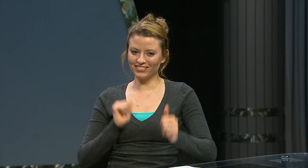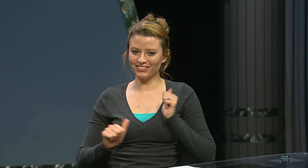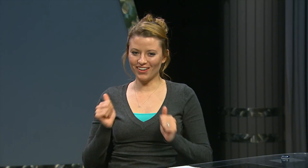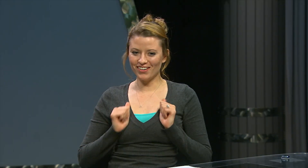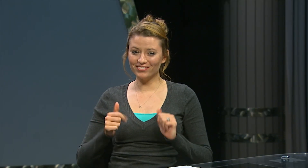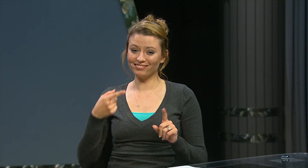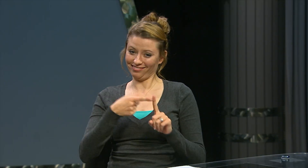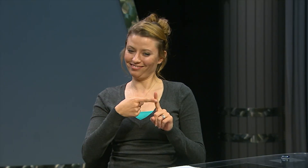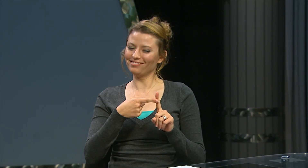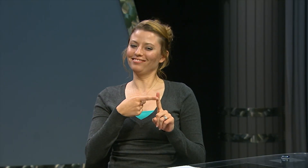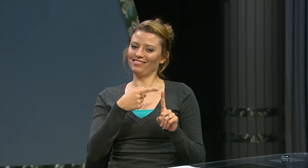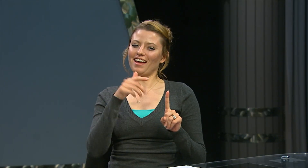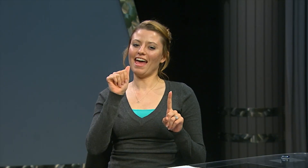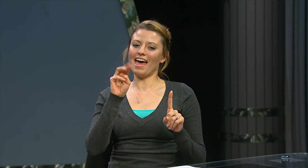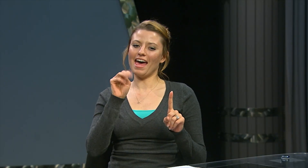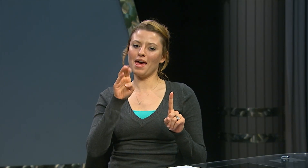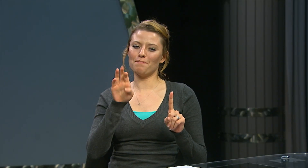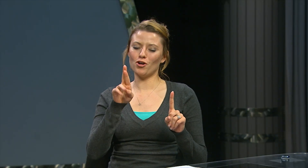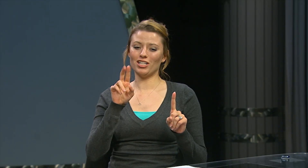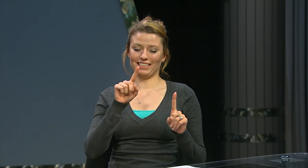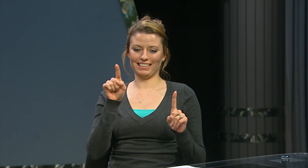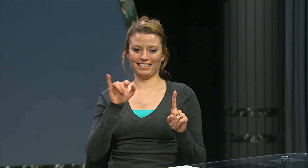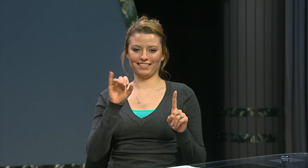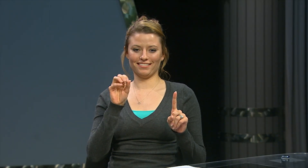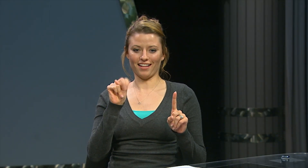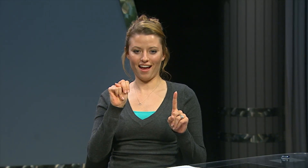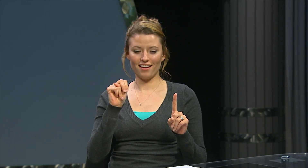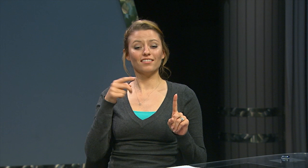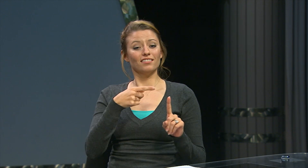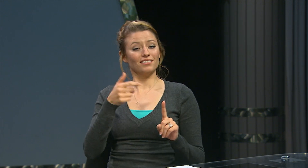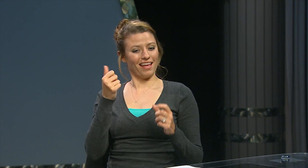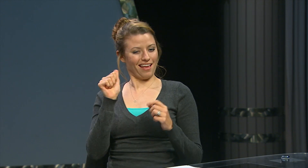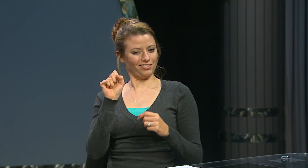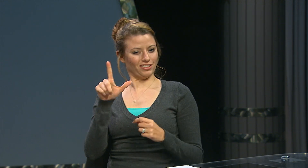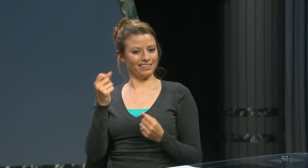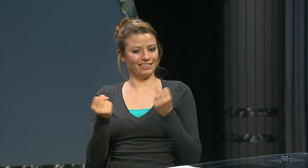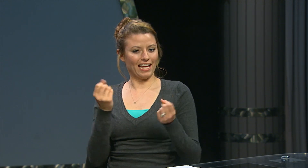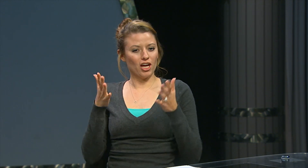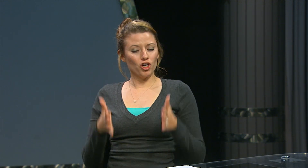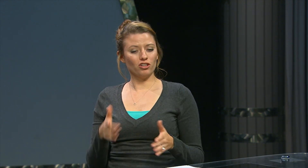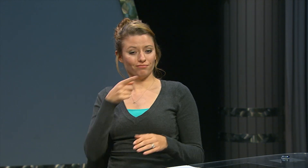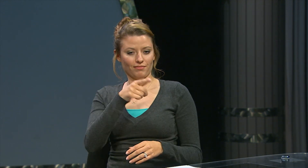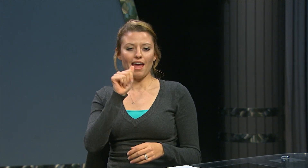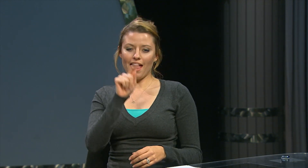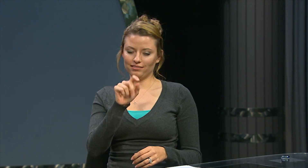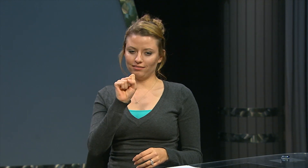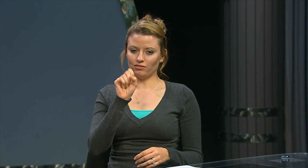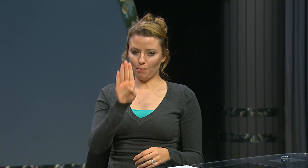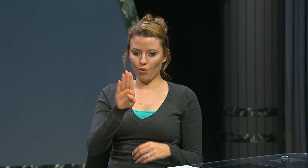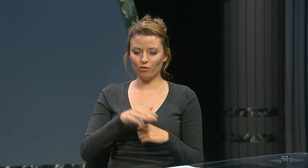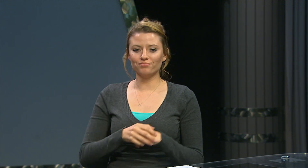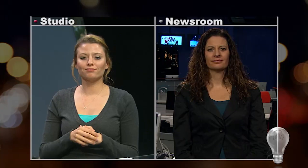LAST SHOW WE TOLD YOU ABOUT THIS YEAR'S A-S-L PERFORMER FOR THE SUPER BOWL. OUR REPORTER,